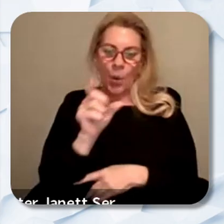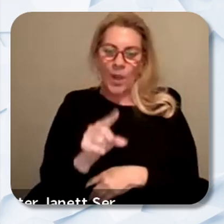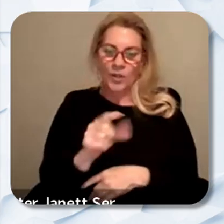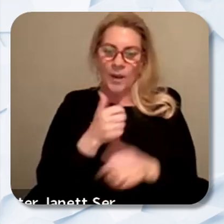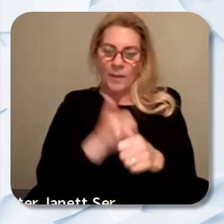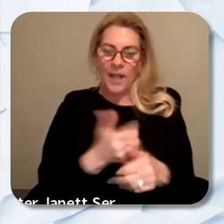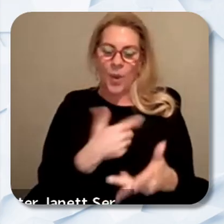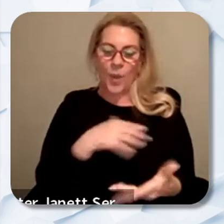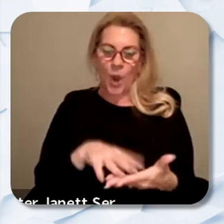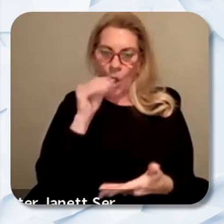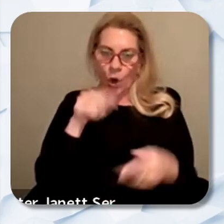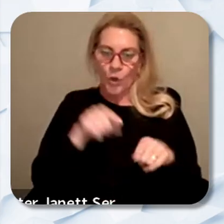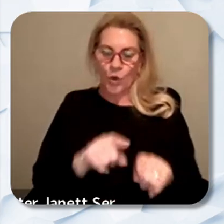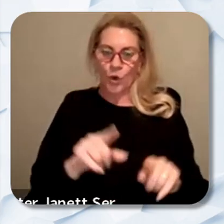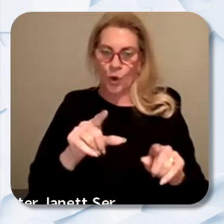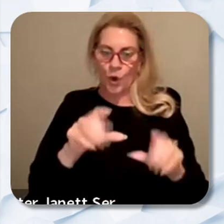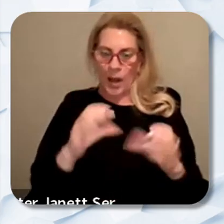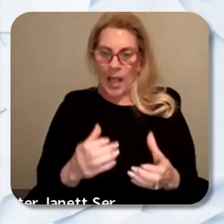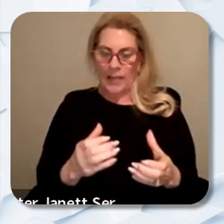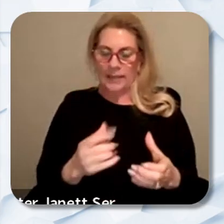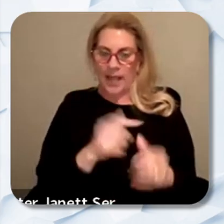what we were learning in the classroom so that they could extend that. But I think we need to